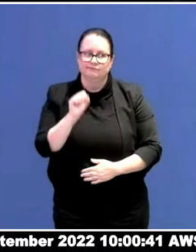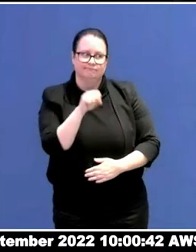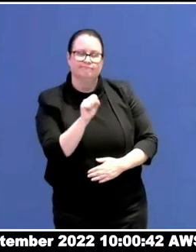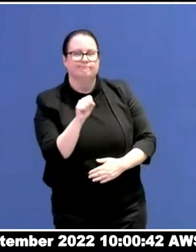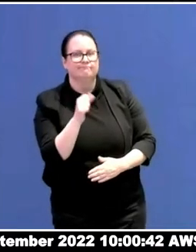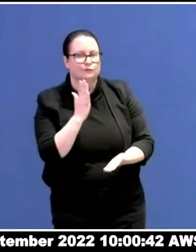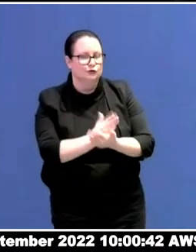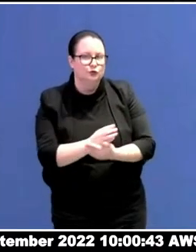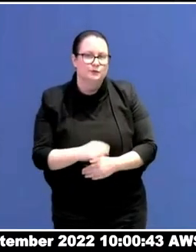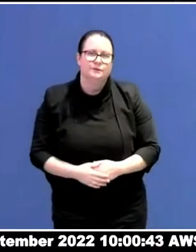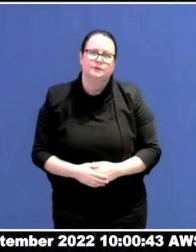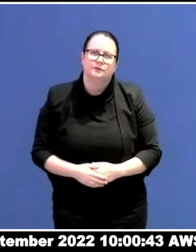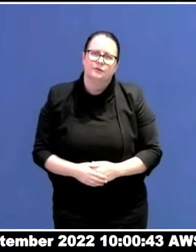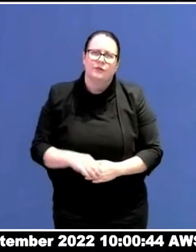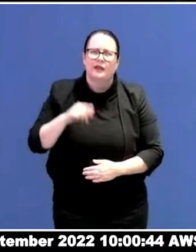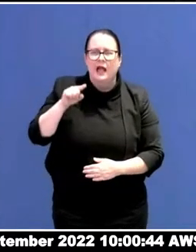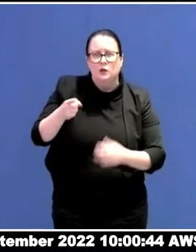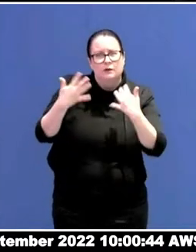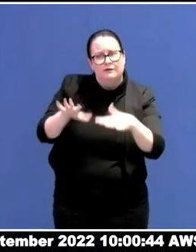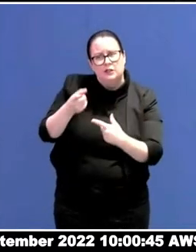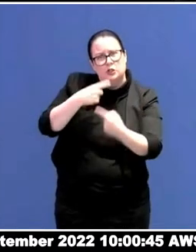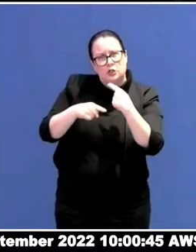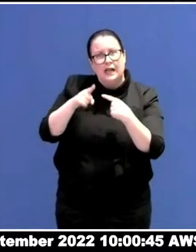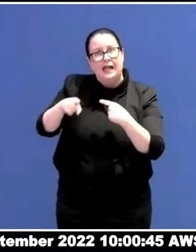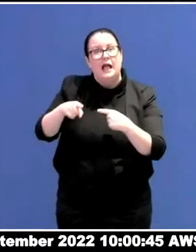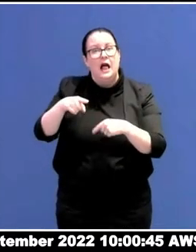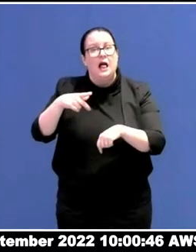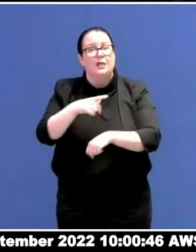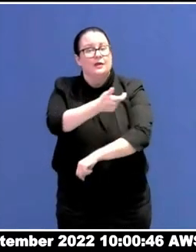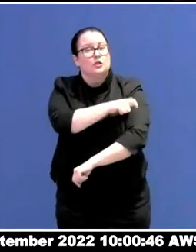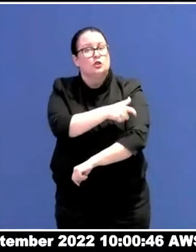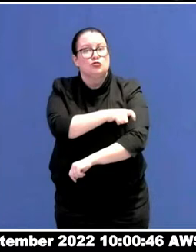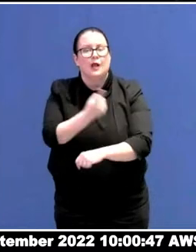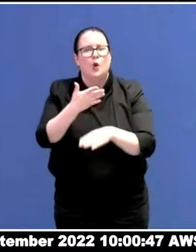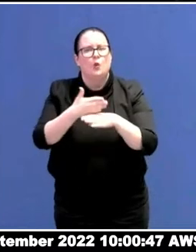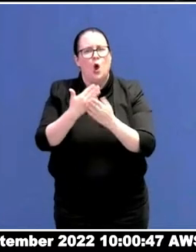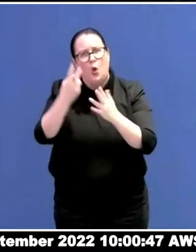I think you observed that he became very well-known to security guards on the rail network. TERRY: Yes.